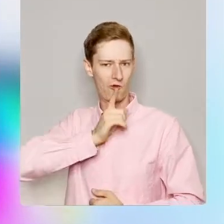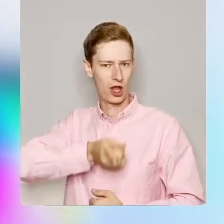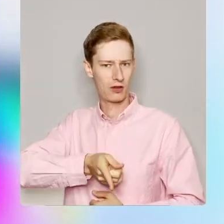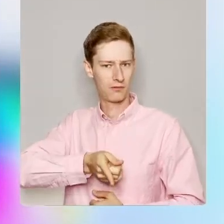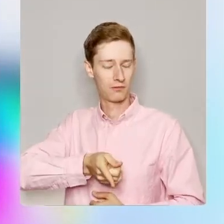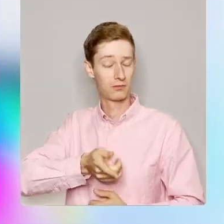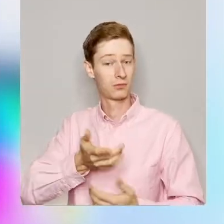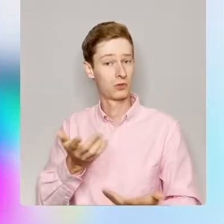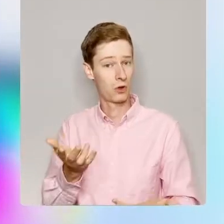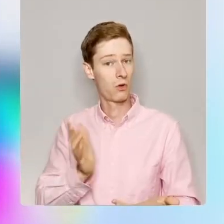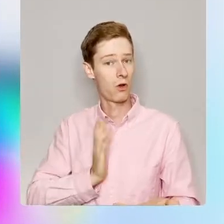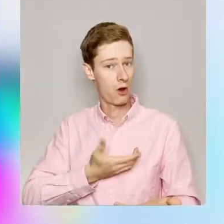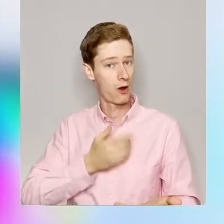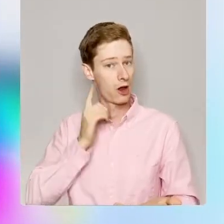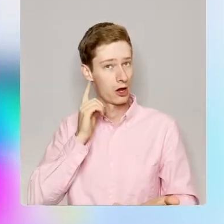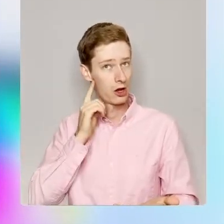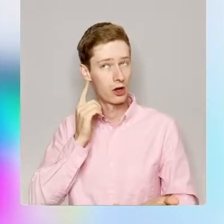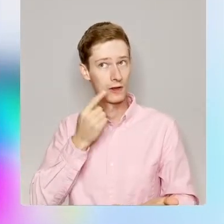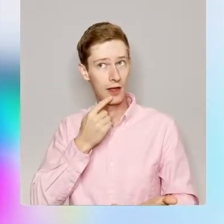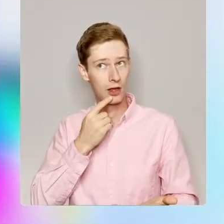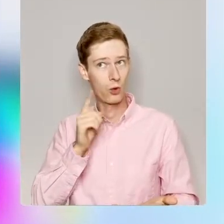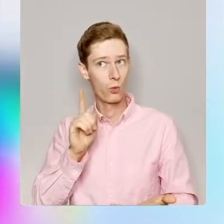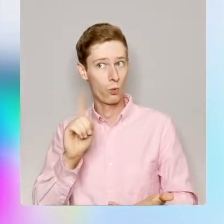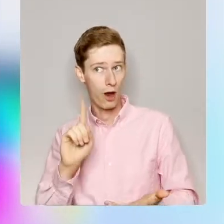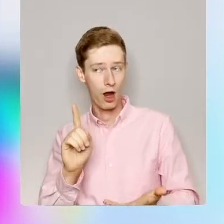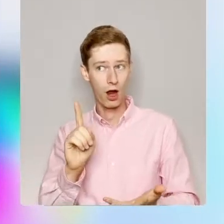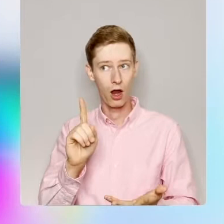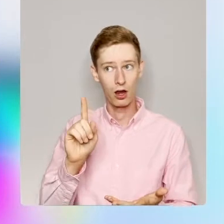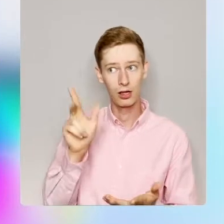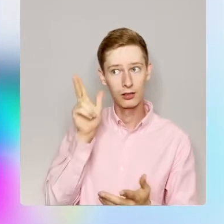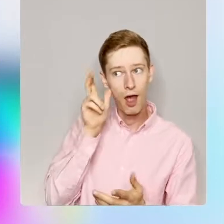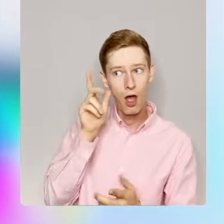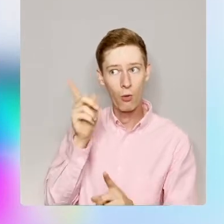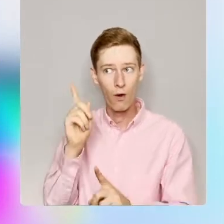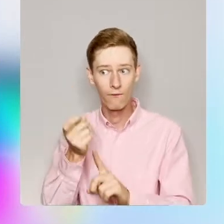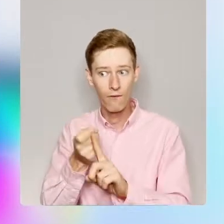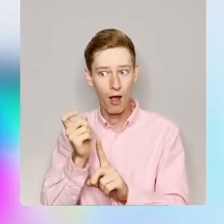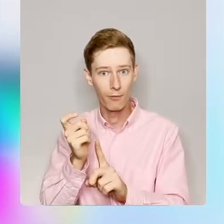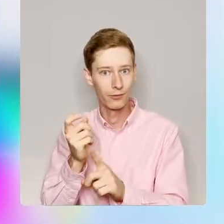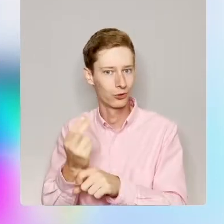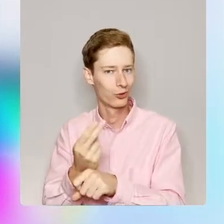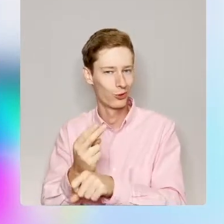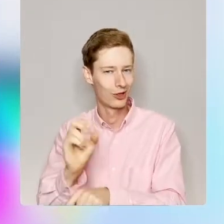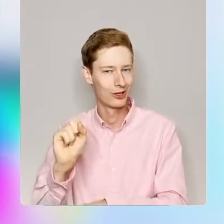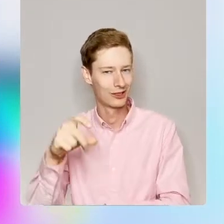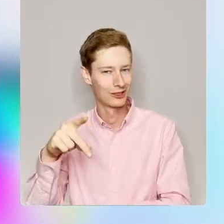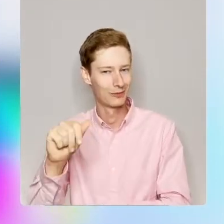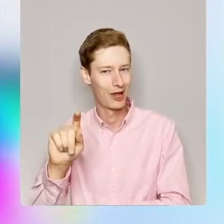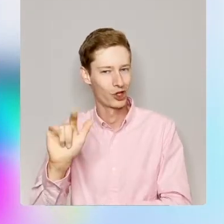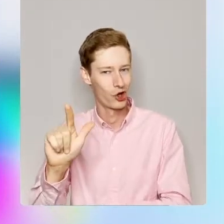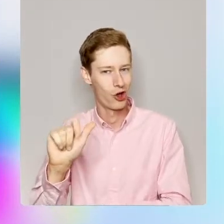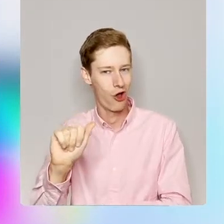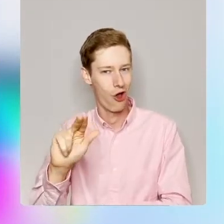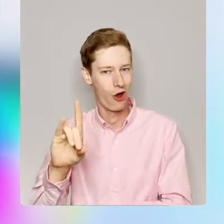So, our ears can tell us where sounds are coming from, thanks to Spatial Audio, but that's not all they can do.